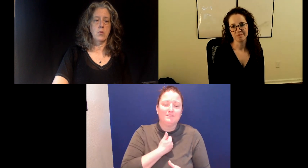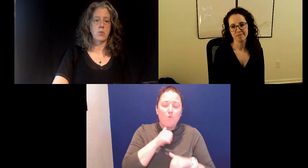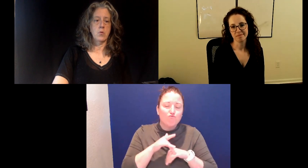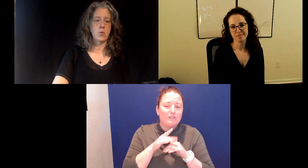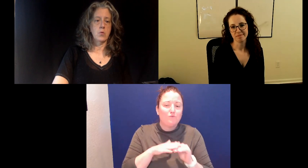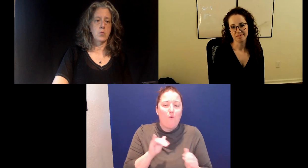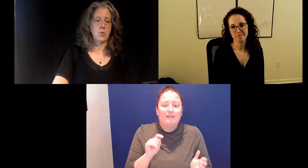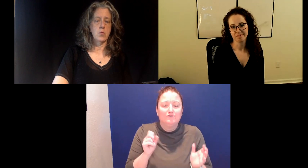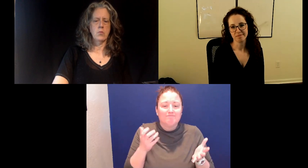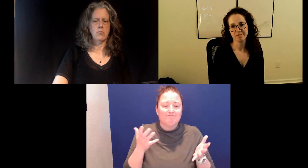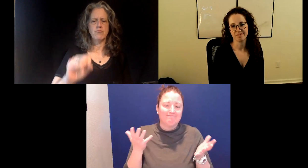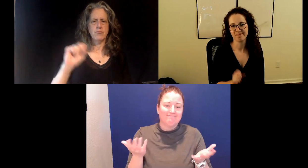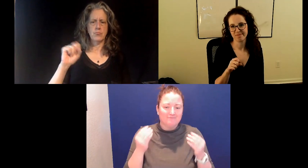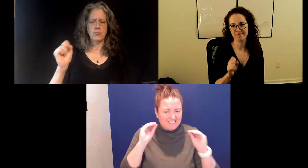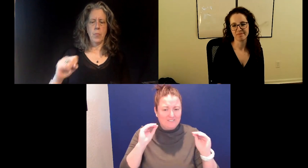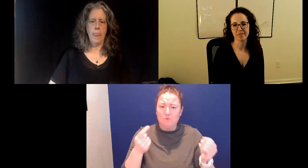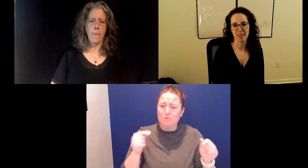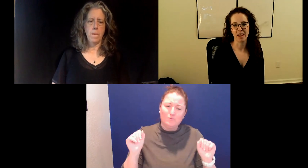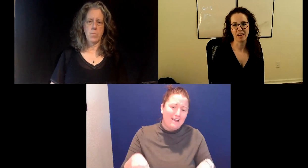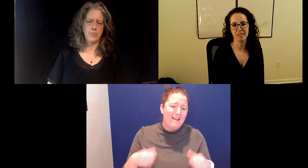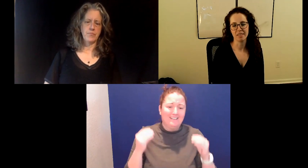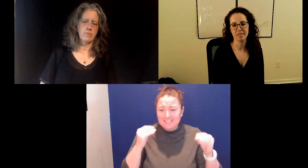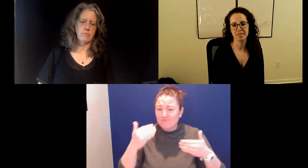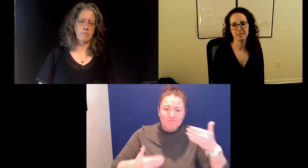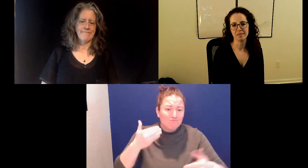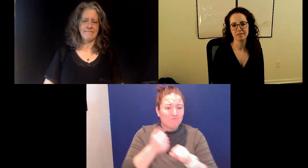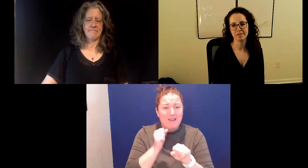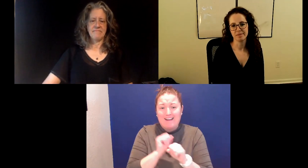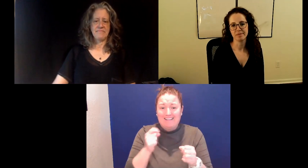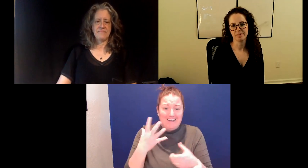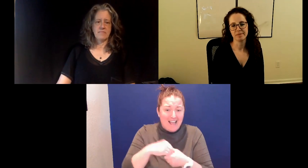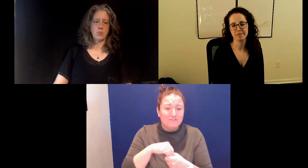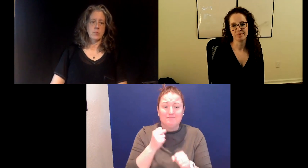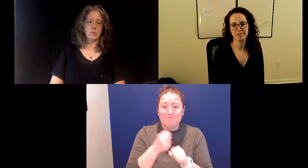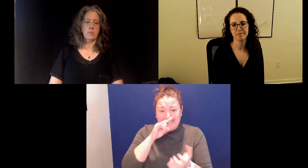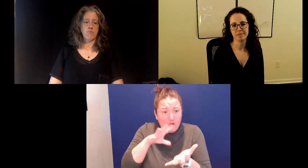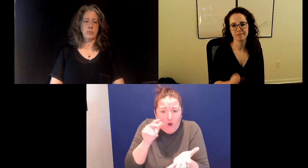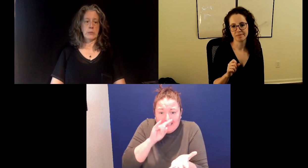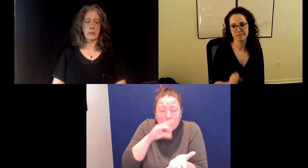to fun interactive learning so it sticks so i mean that's that i mean if you can as you teach include